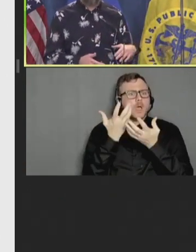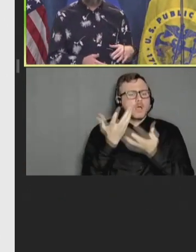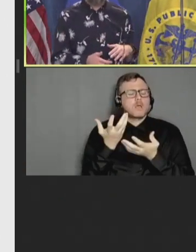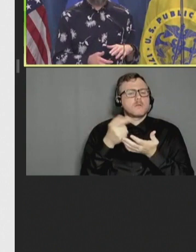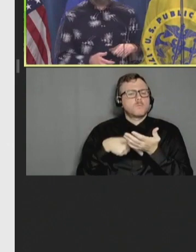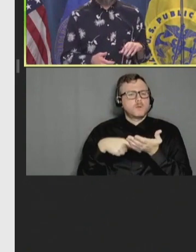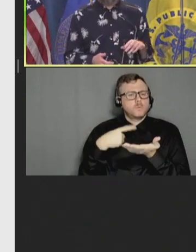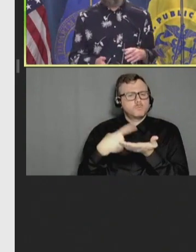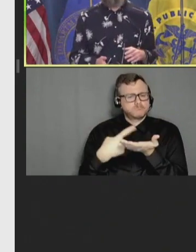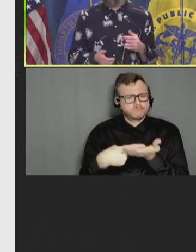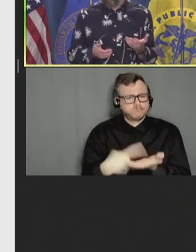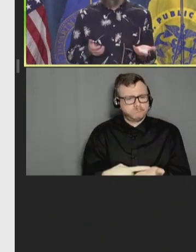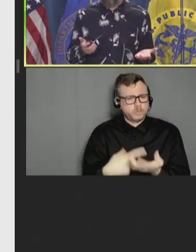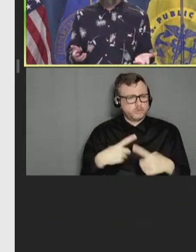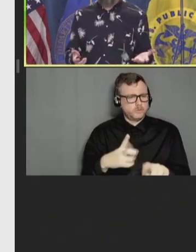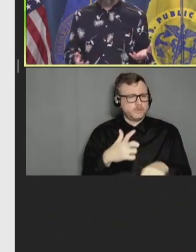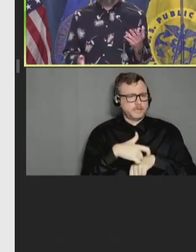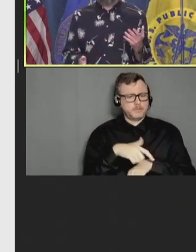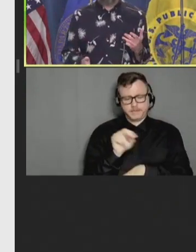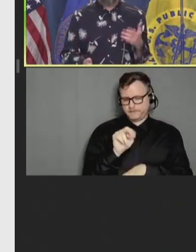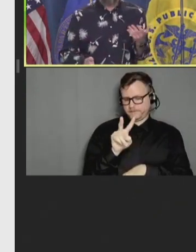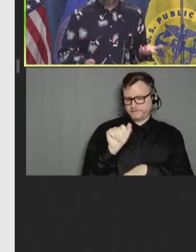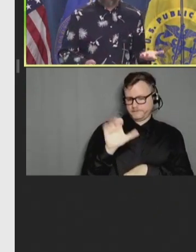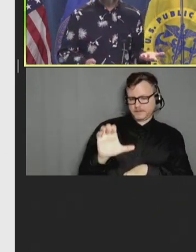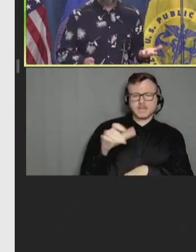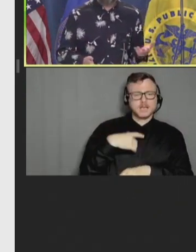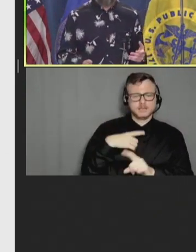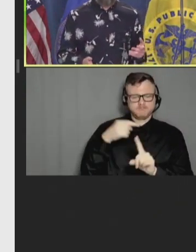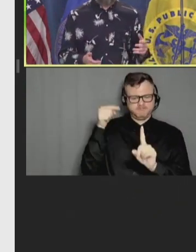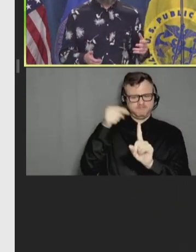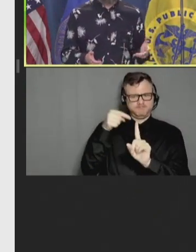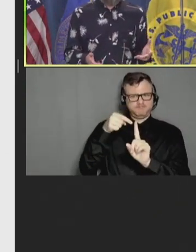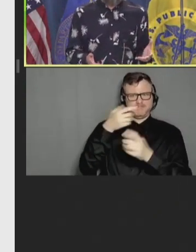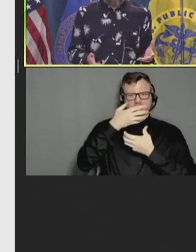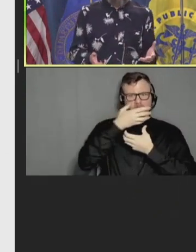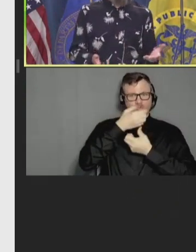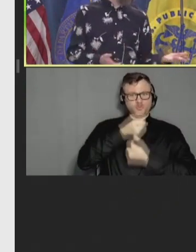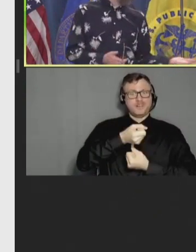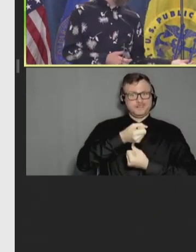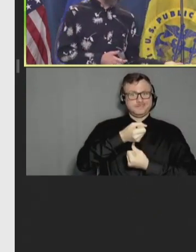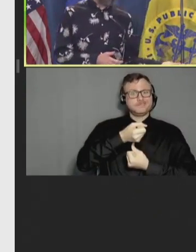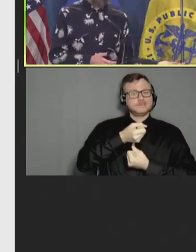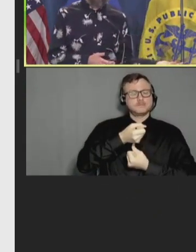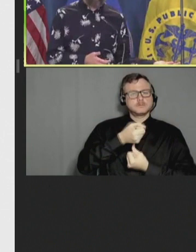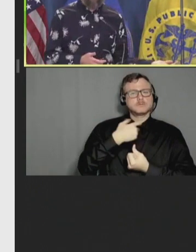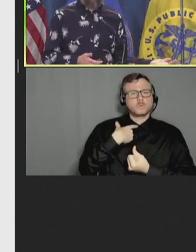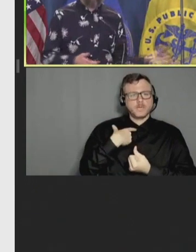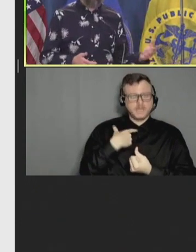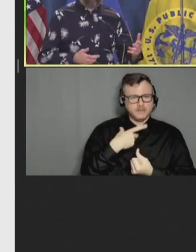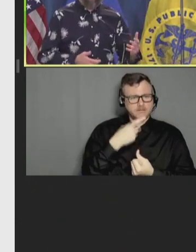during our time at NVAC is about trust. And we have had a backslide in trust with public